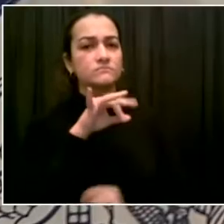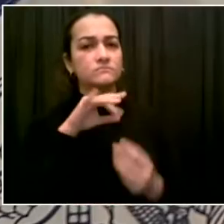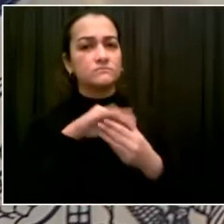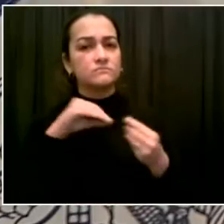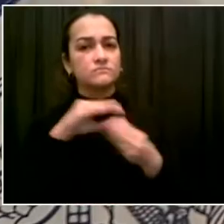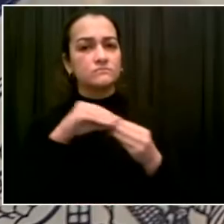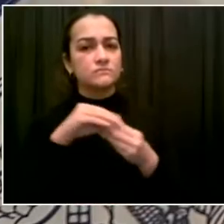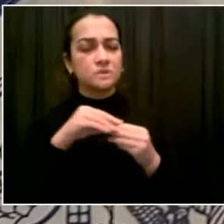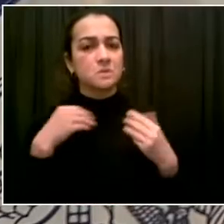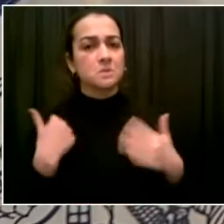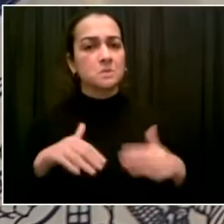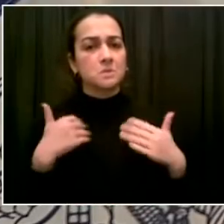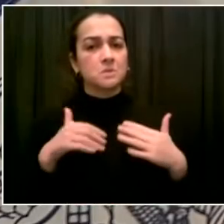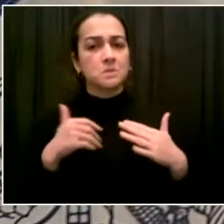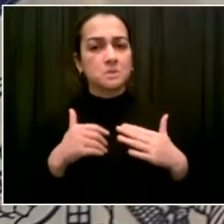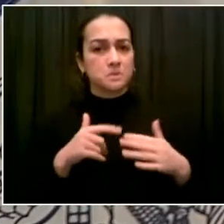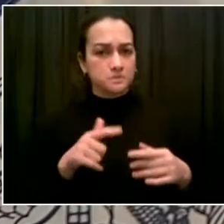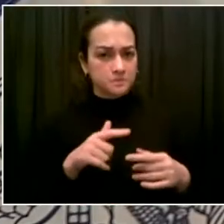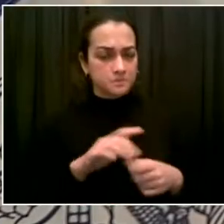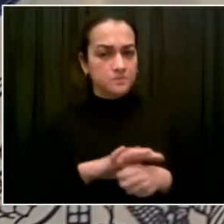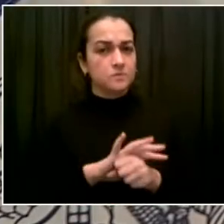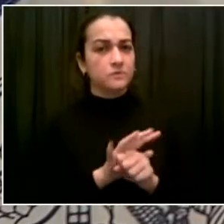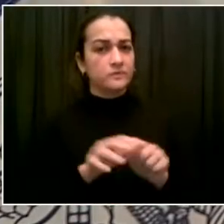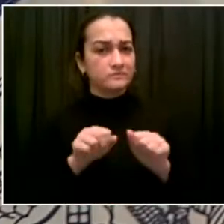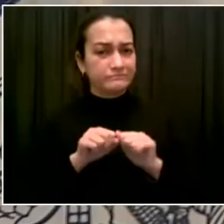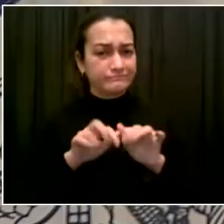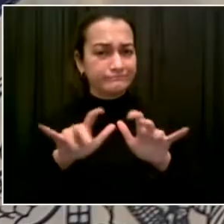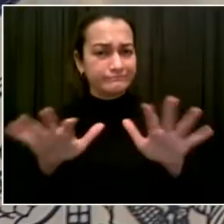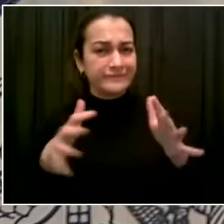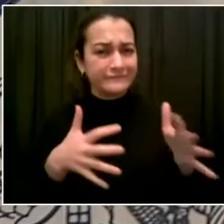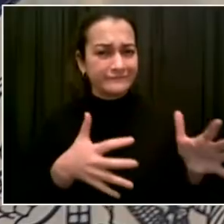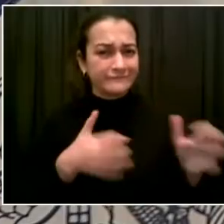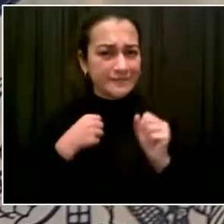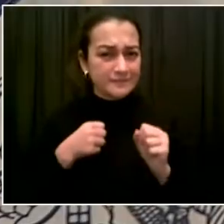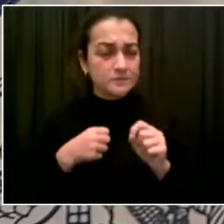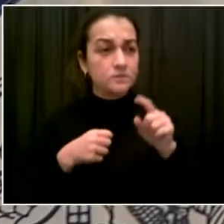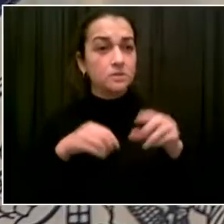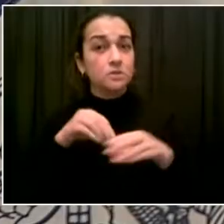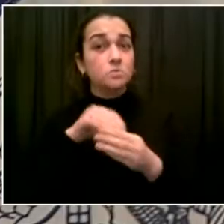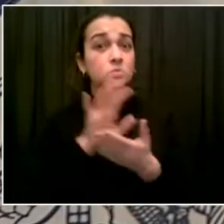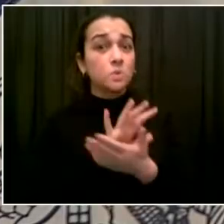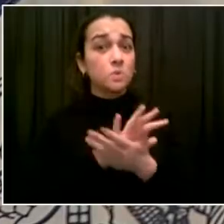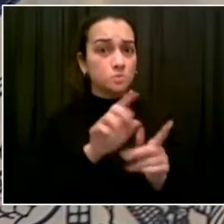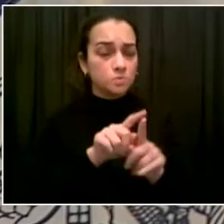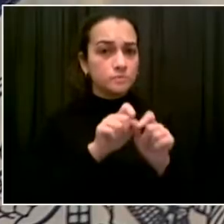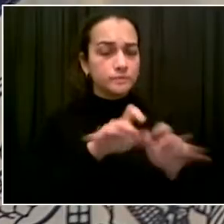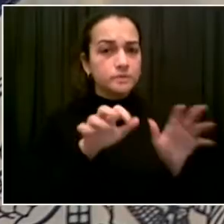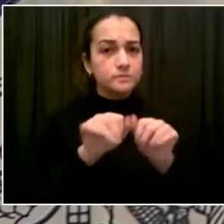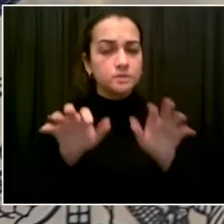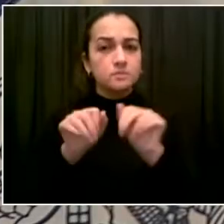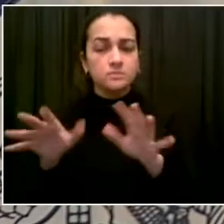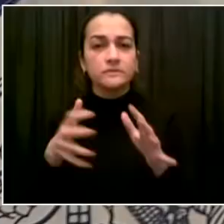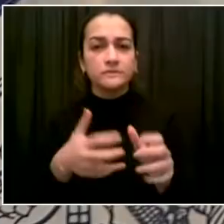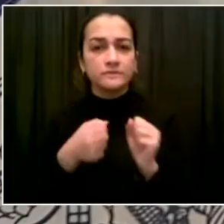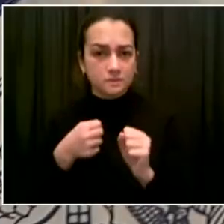DO YOU EXPECT A RAPID INECRASE IN CASES THAT SEEMS TO BE HAPPENING IN SCHOOLS RIGHT NOW .